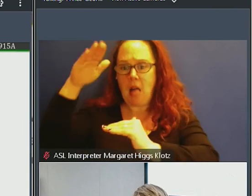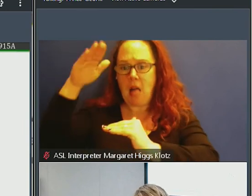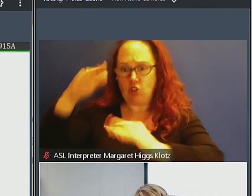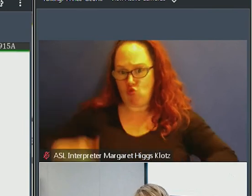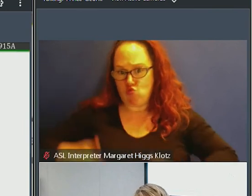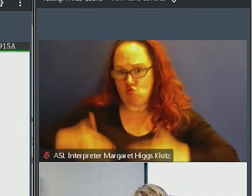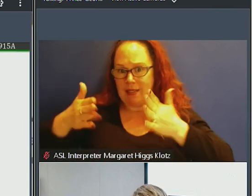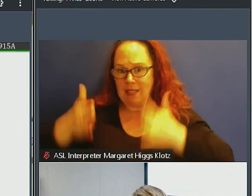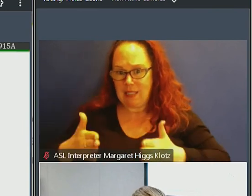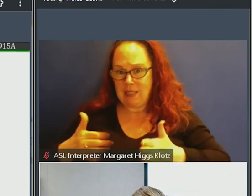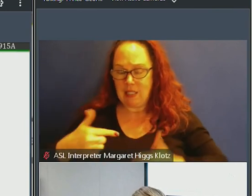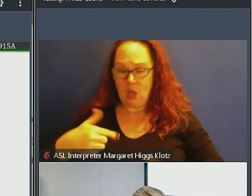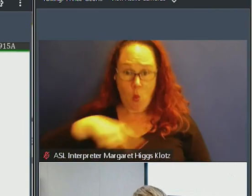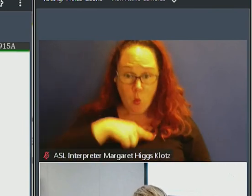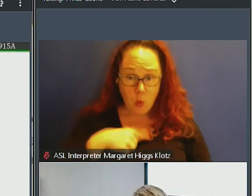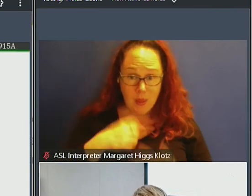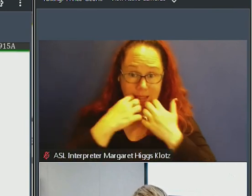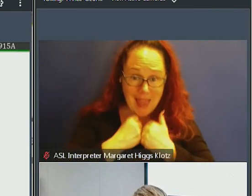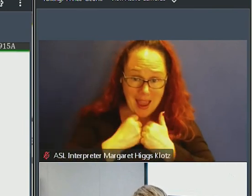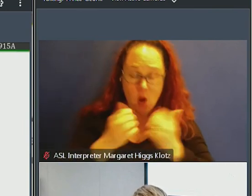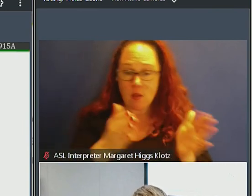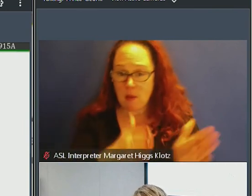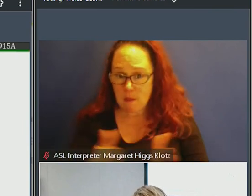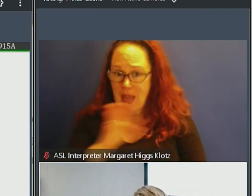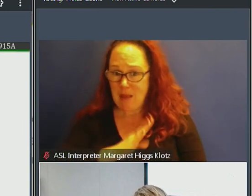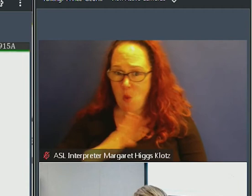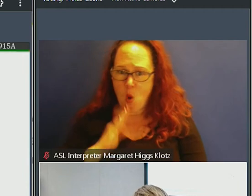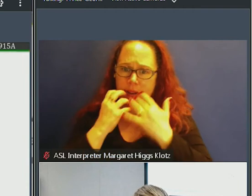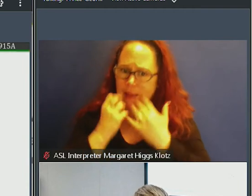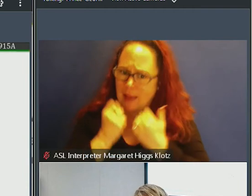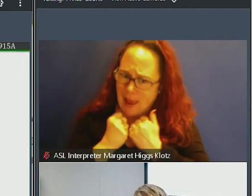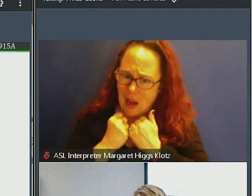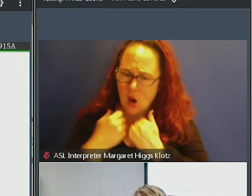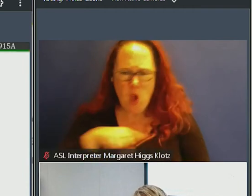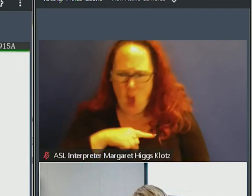This planning board cares. The council. We all care. We all live here. We must live here,